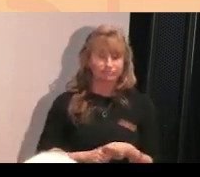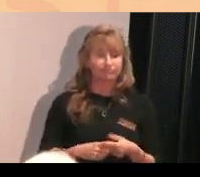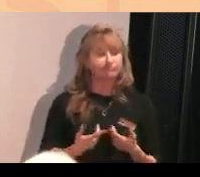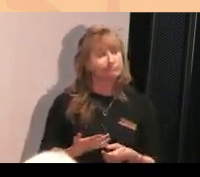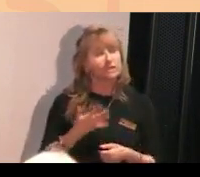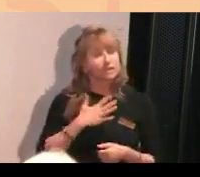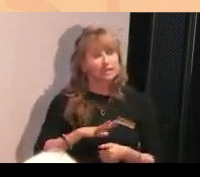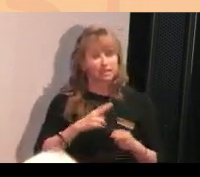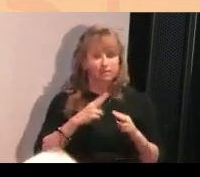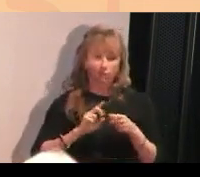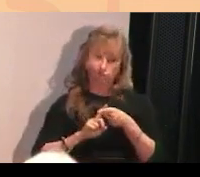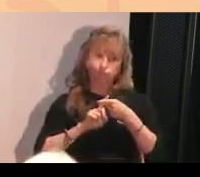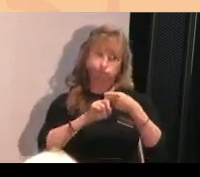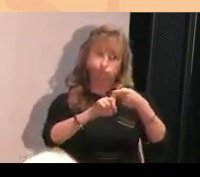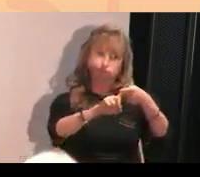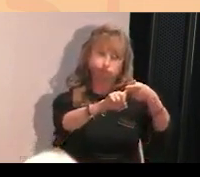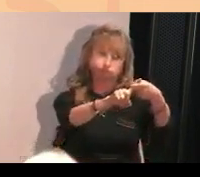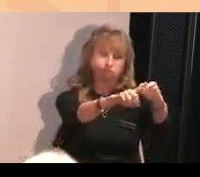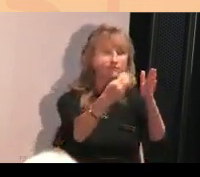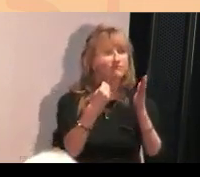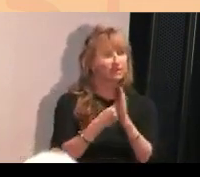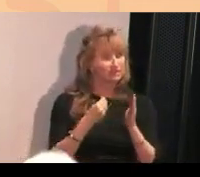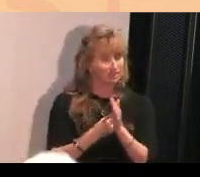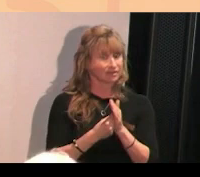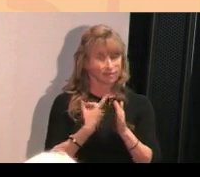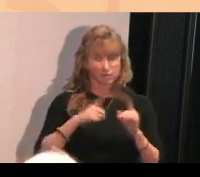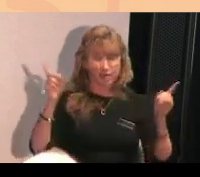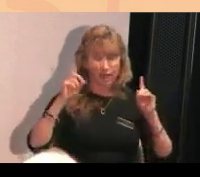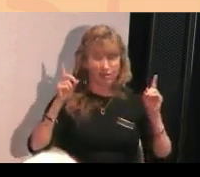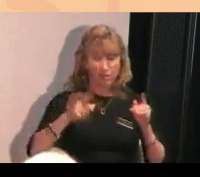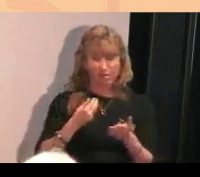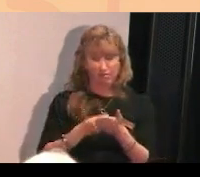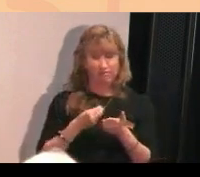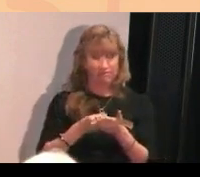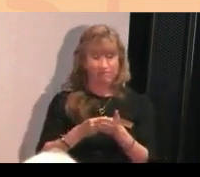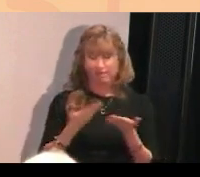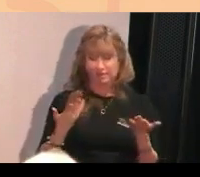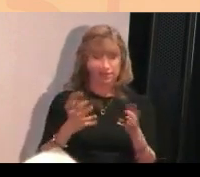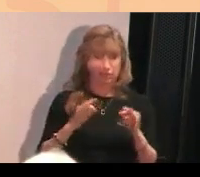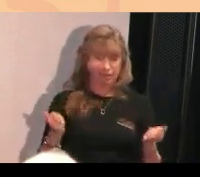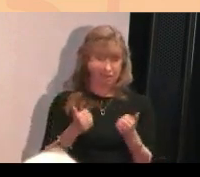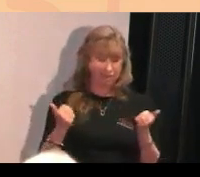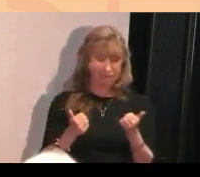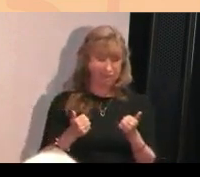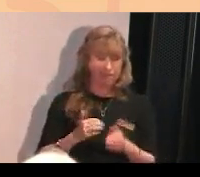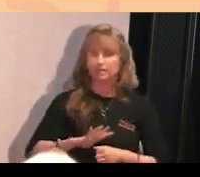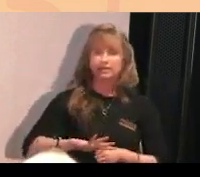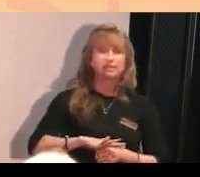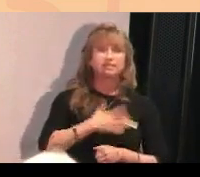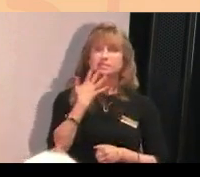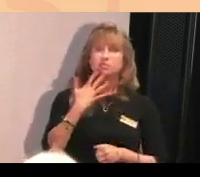oversubscribed sector and making sure there isn't a financial burden on artists or communities